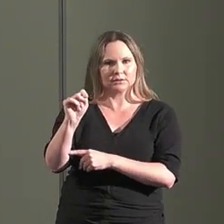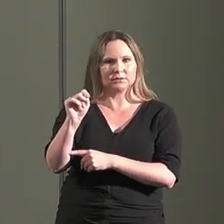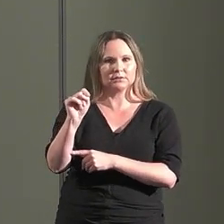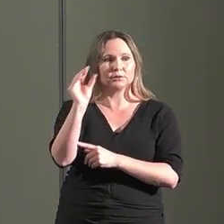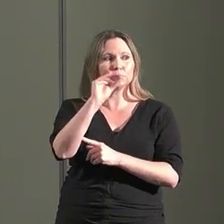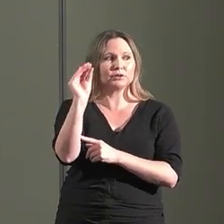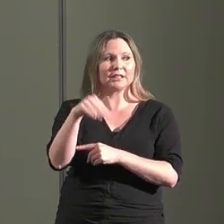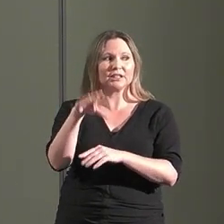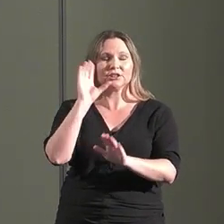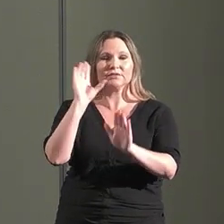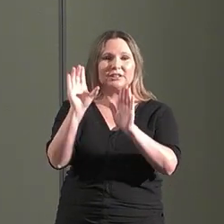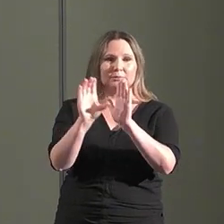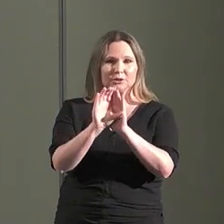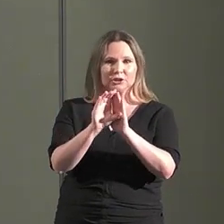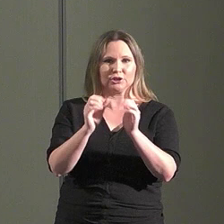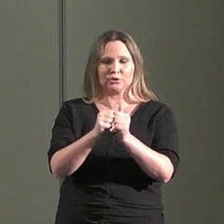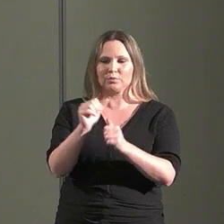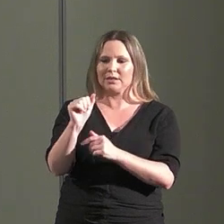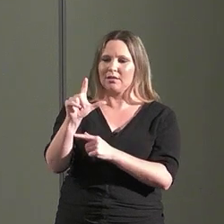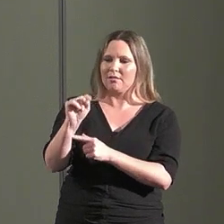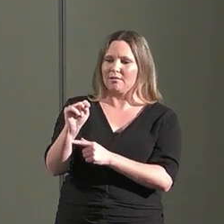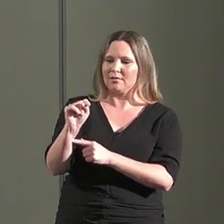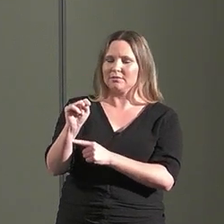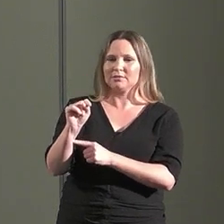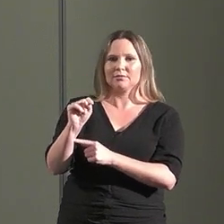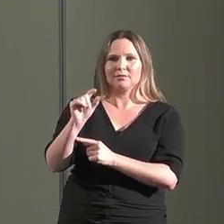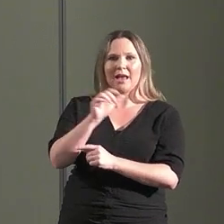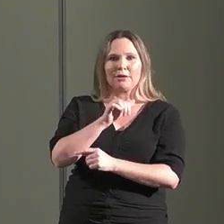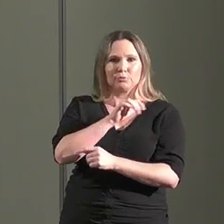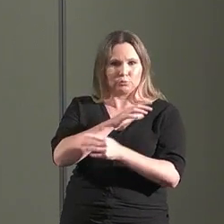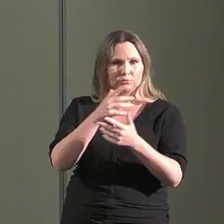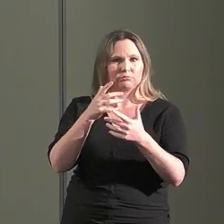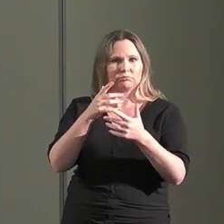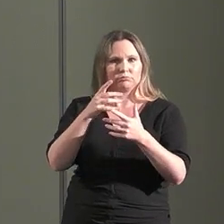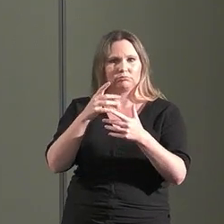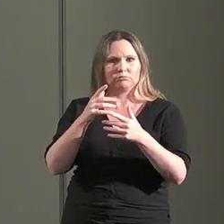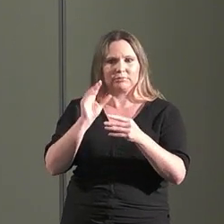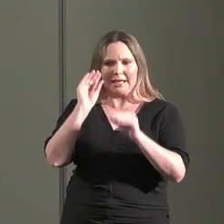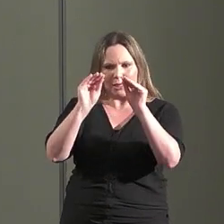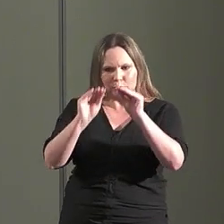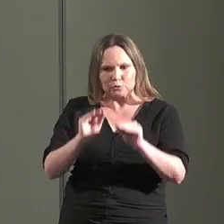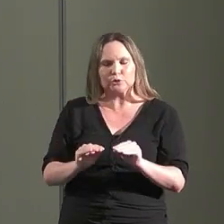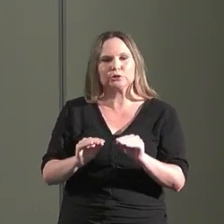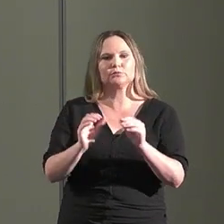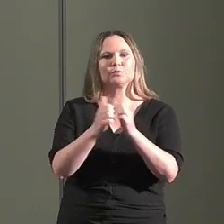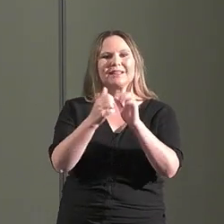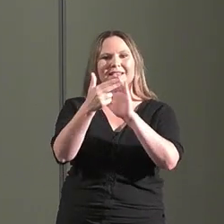Image elements are alt attributes and percentage of I'm emergency elements with labels and